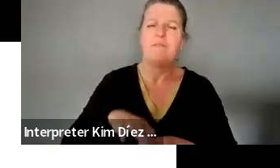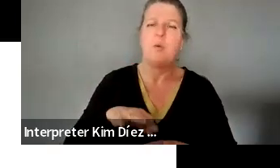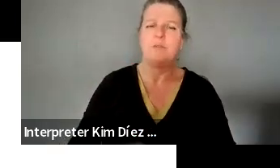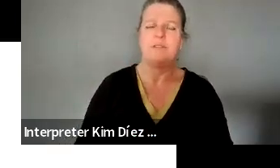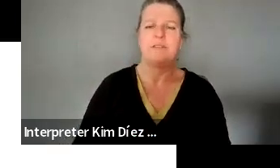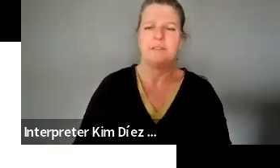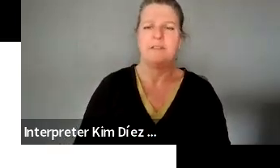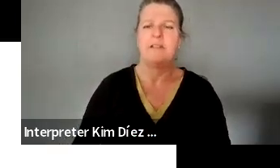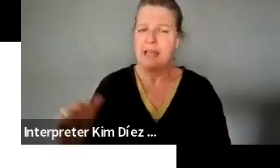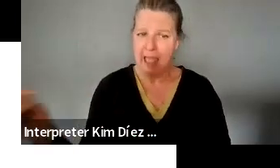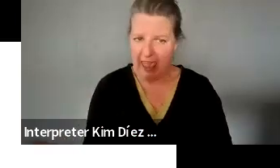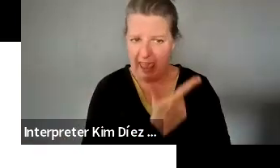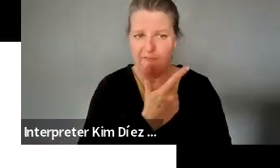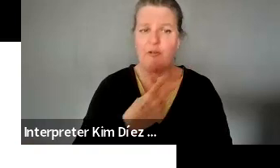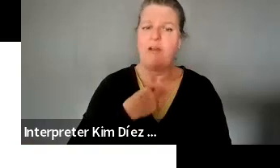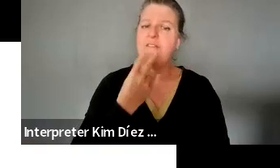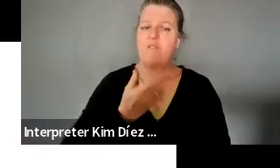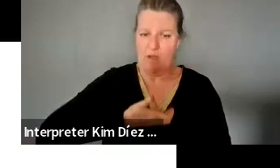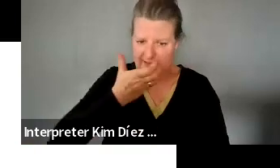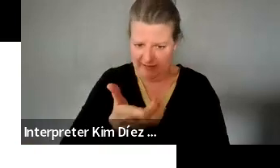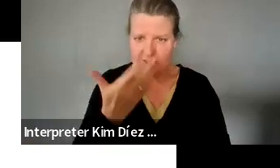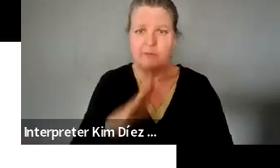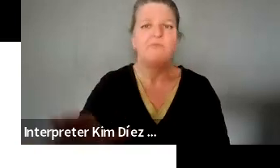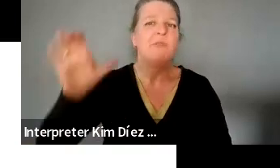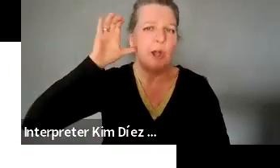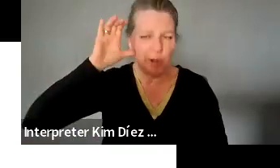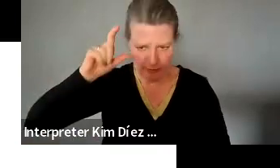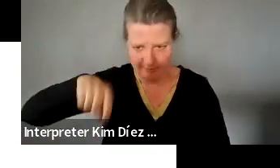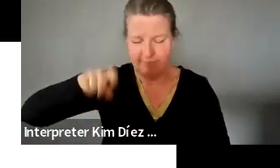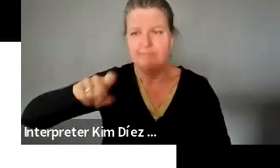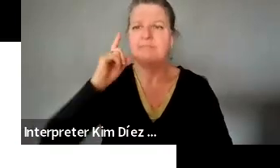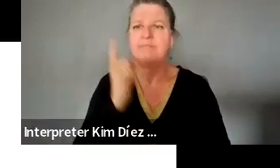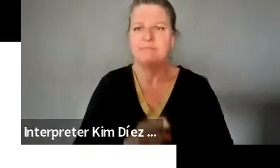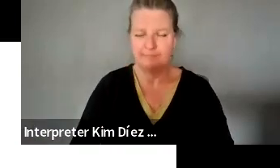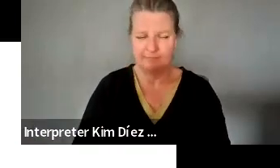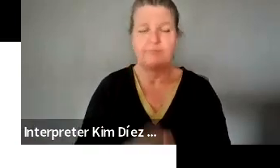[Una] Every voice should be heard, exactly, we do wanna- [James] We see folks contributing in the chat,